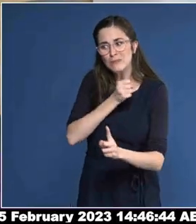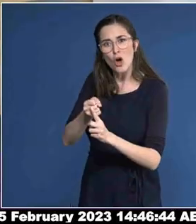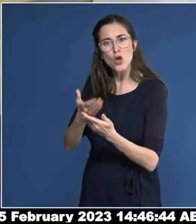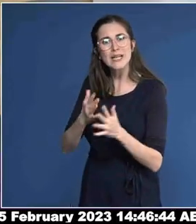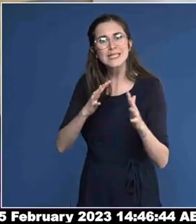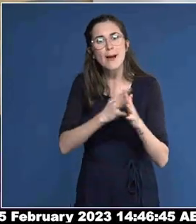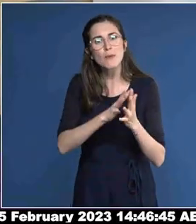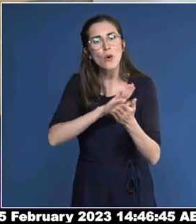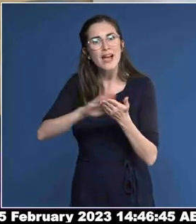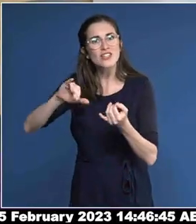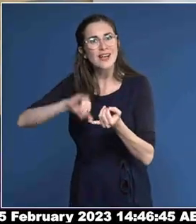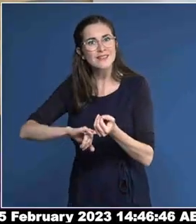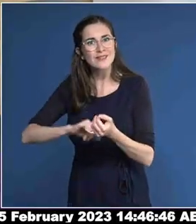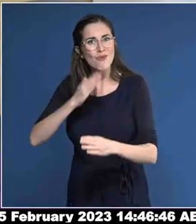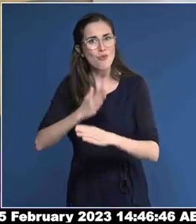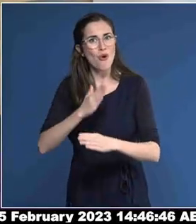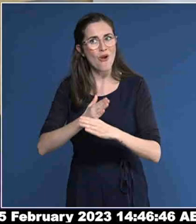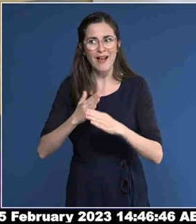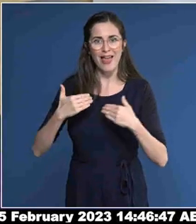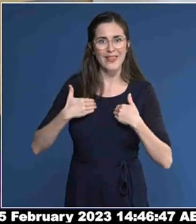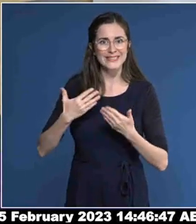or the delivery of a day program?